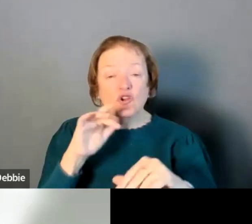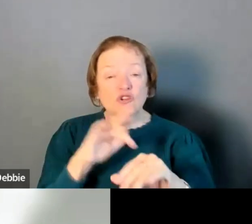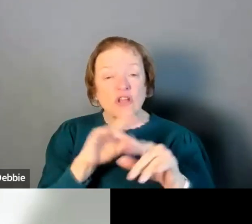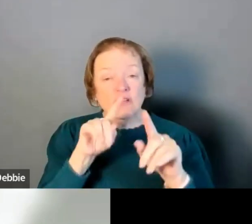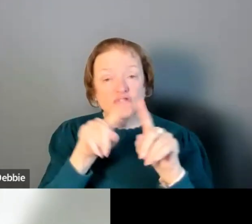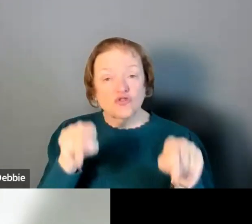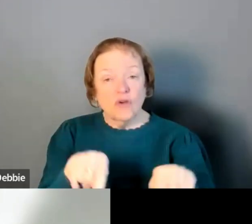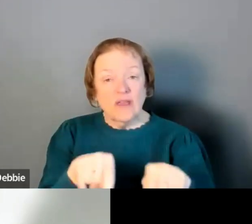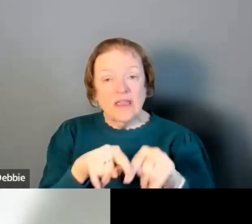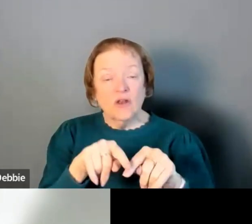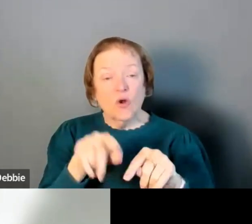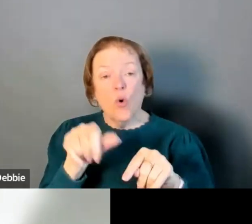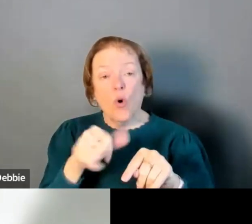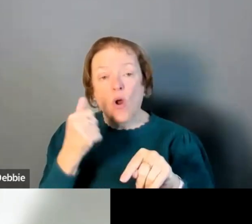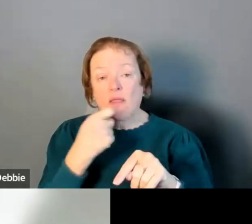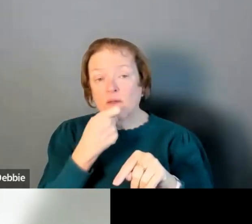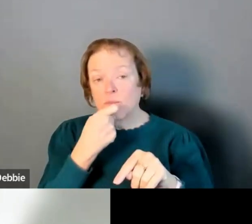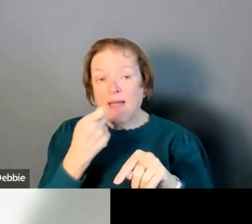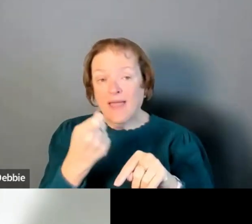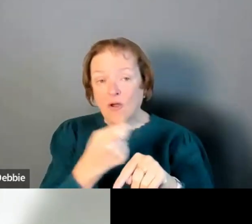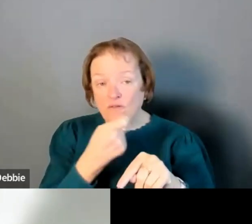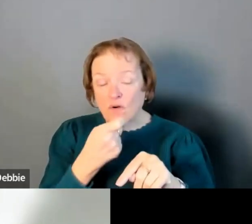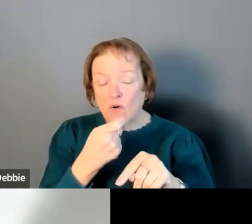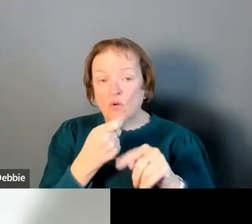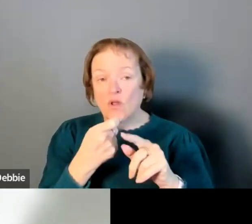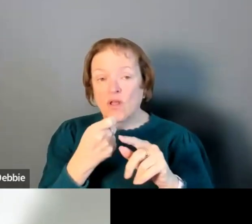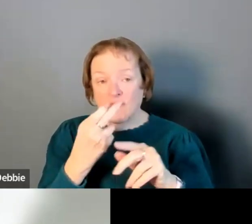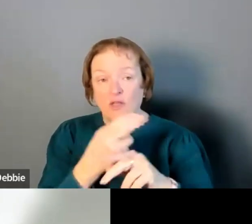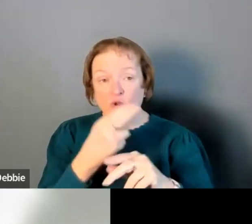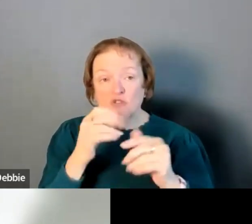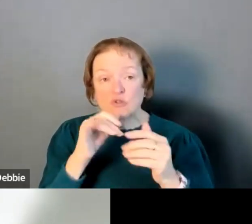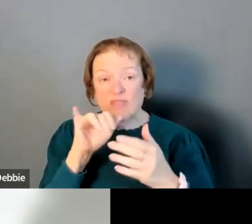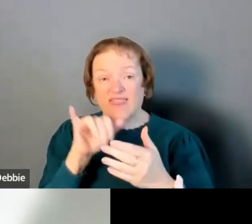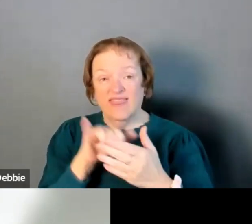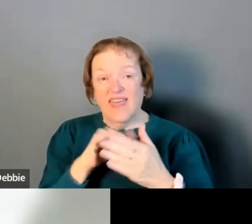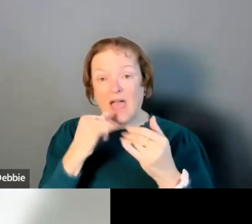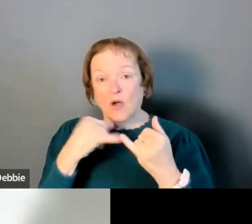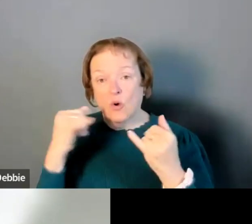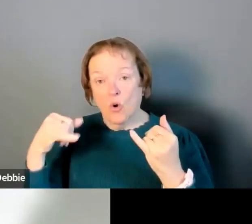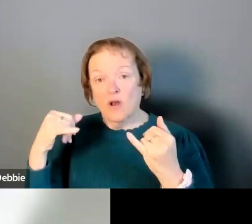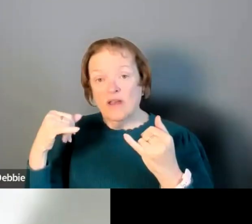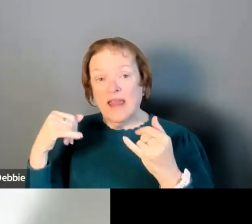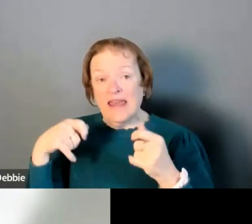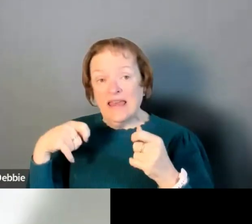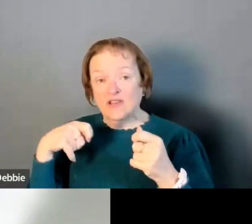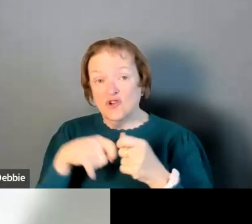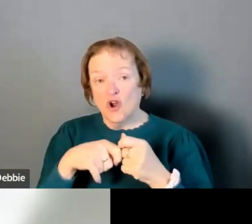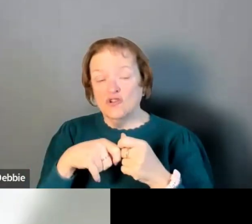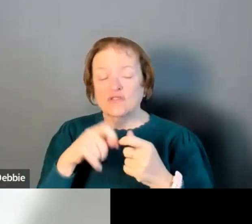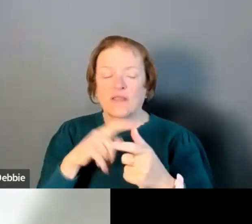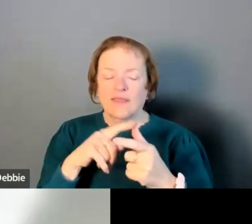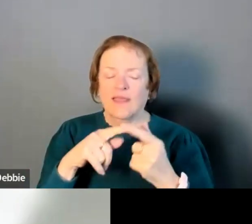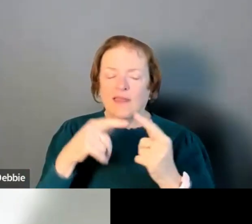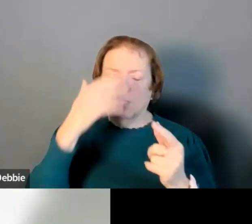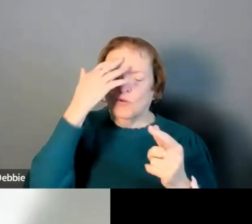If it, yes, another touchscreen that you can use with that cord. If it charges, it is your it is your it is your touchscreen. If it doesn't,